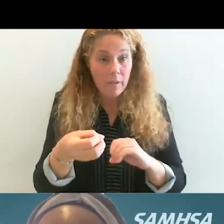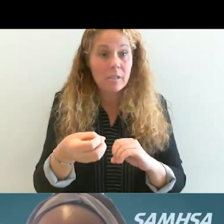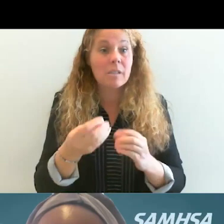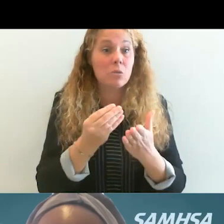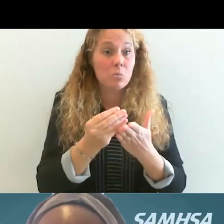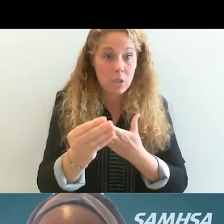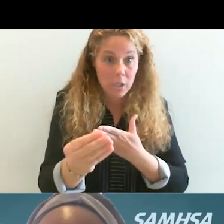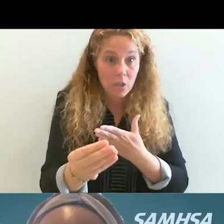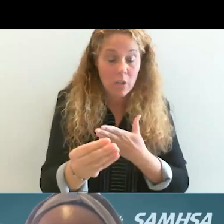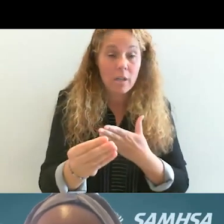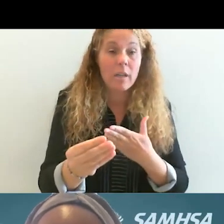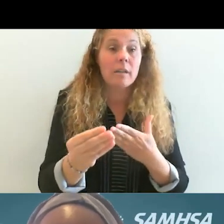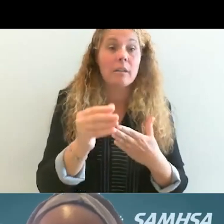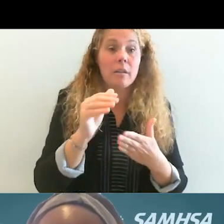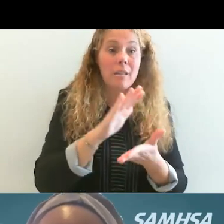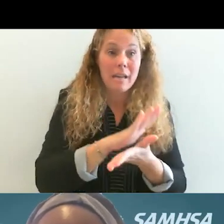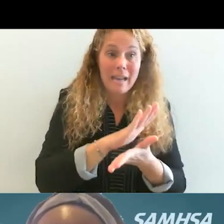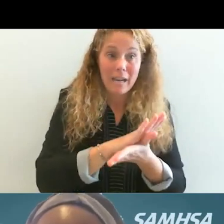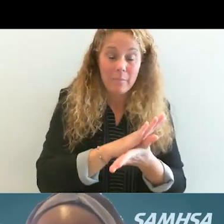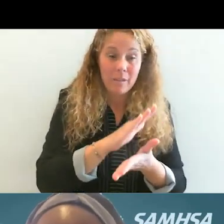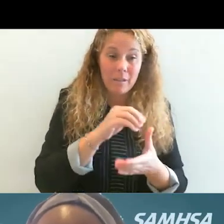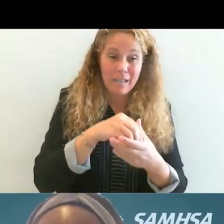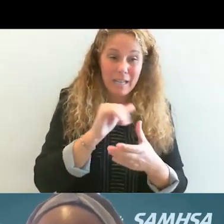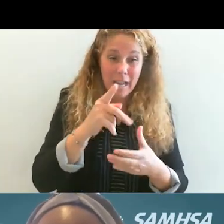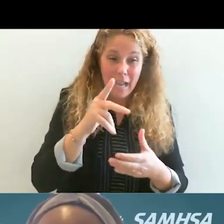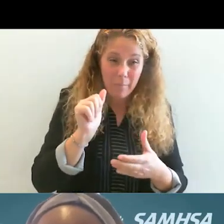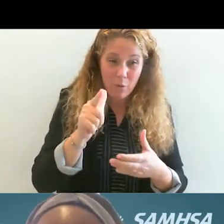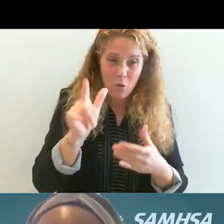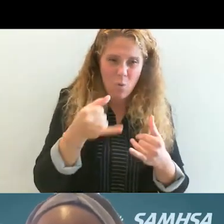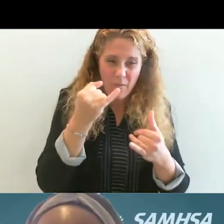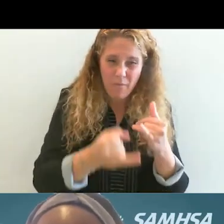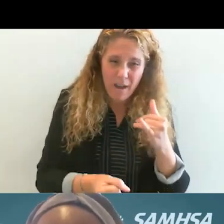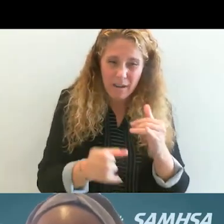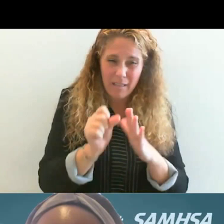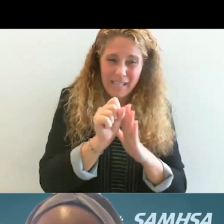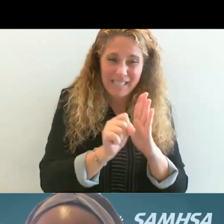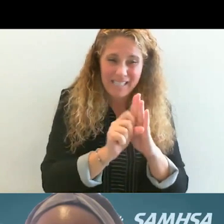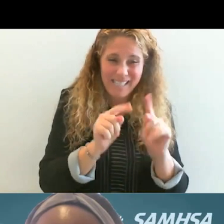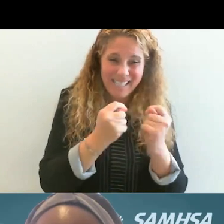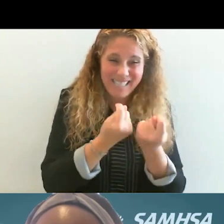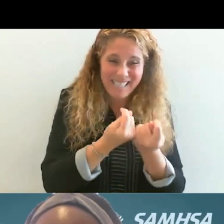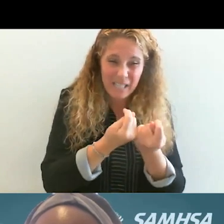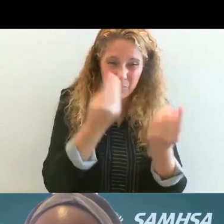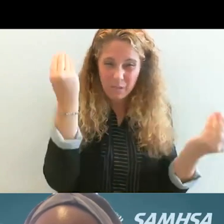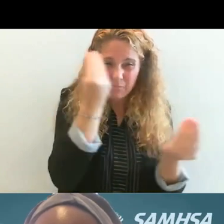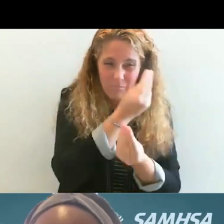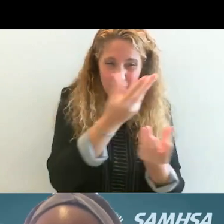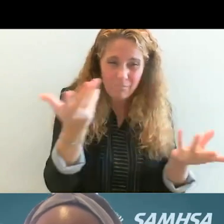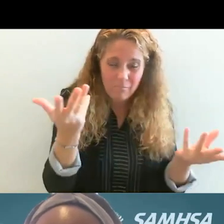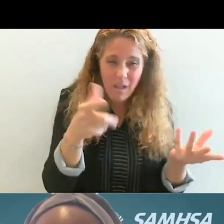IN APRIL AND GOING TO BE FINALIZING THEIR STATE TEAMS IMMINENTLY